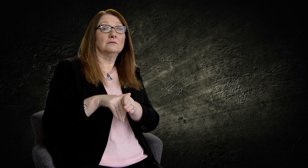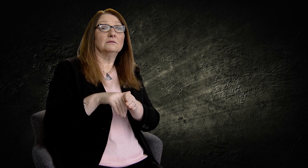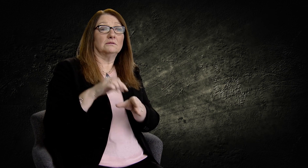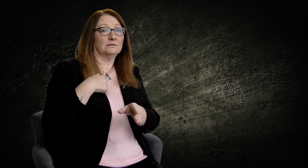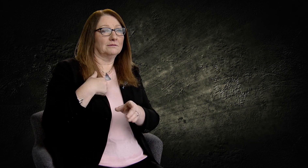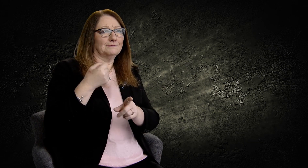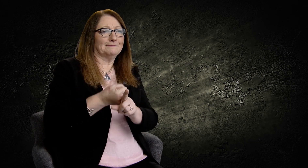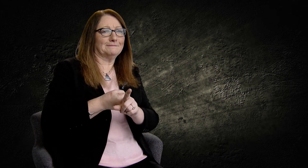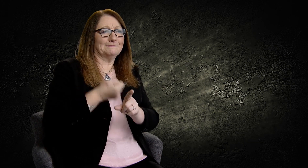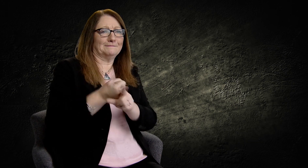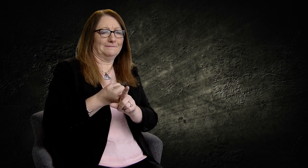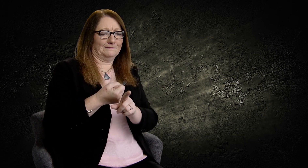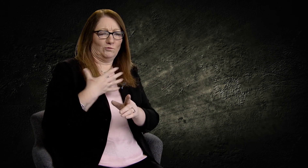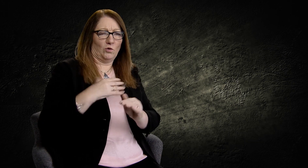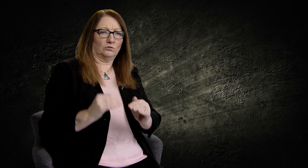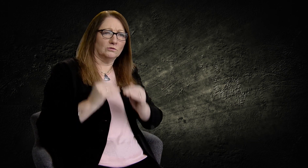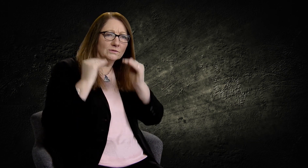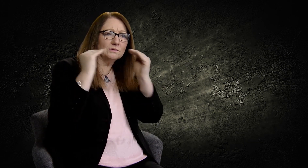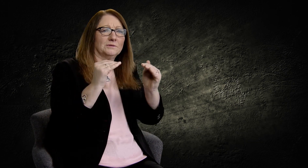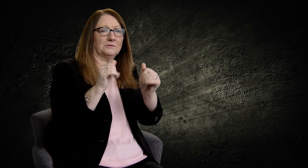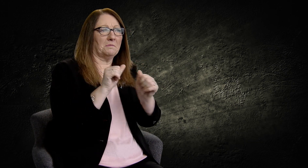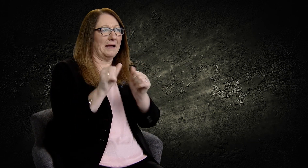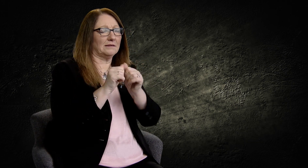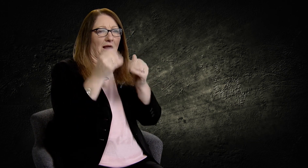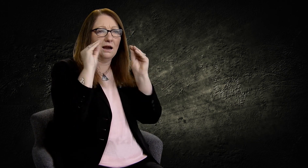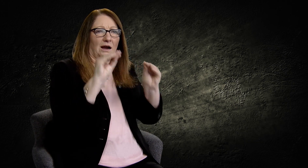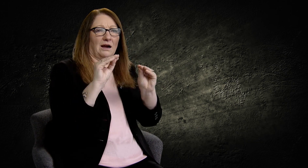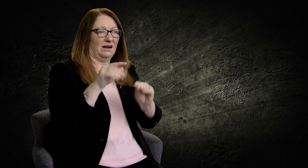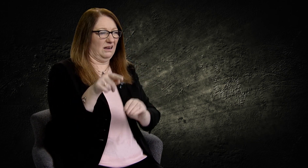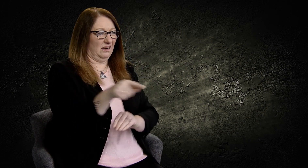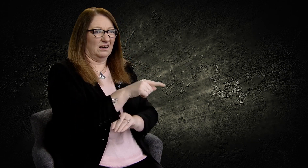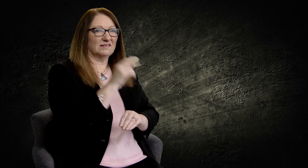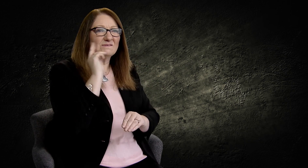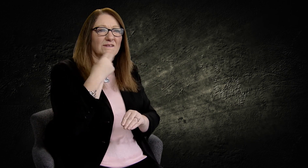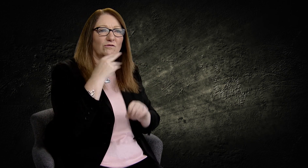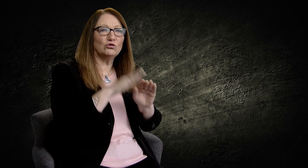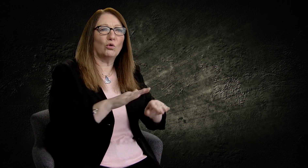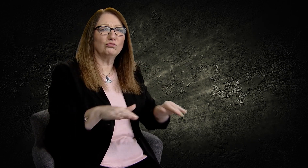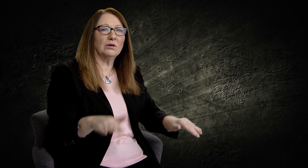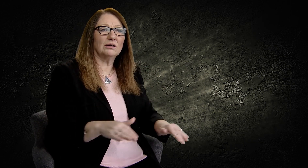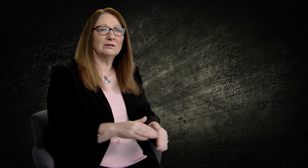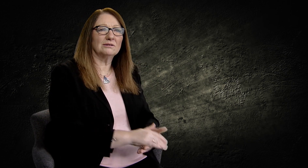where I was fought hard to improve the quality and raise the standard of education for Deaf children.